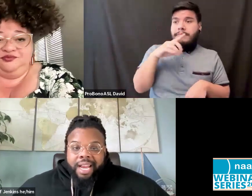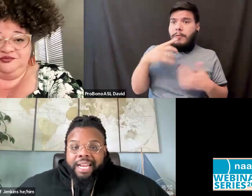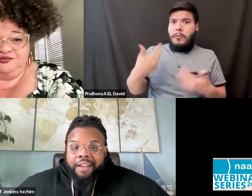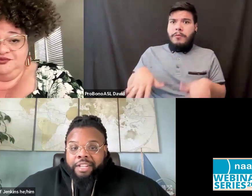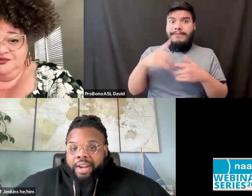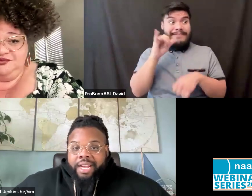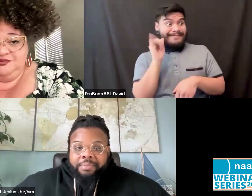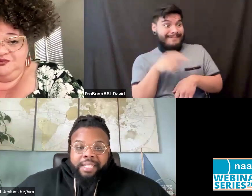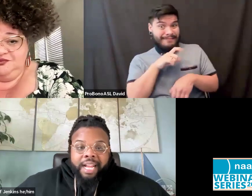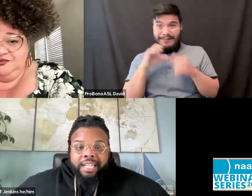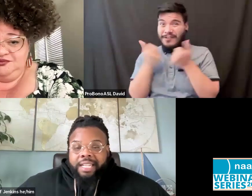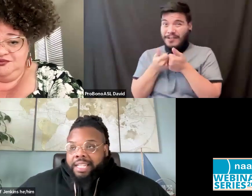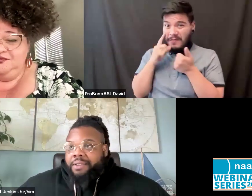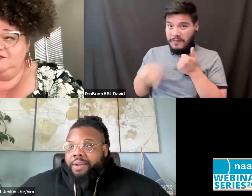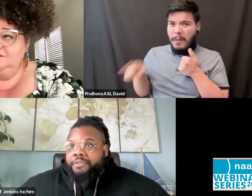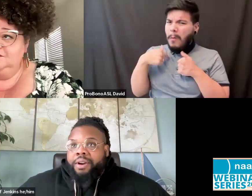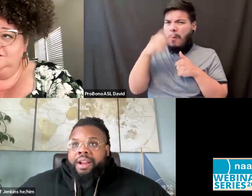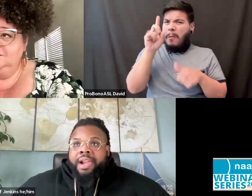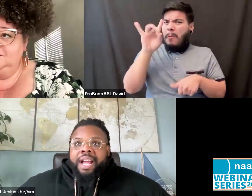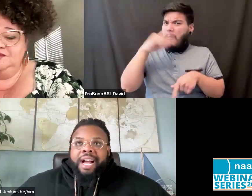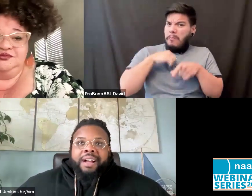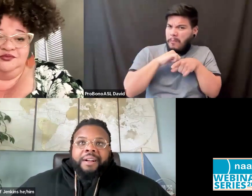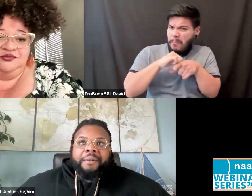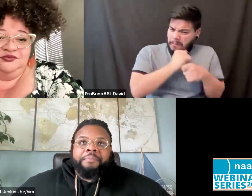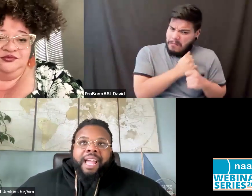And I definitely tried as much as I could to get ready for out.